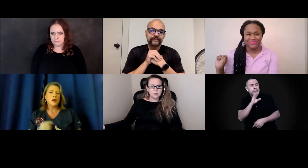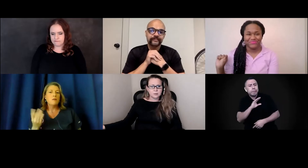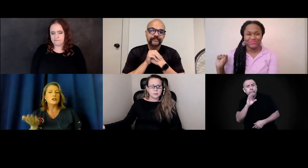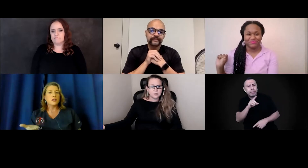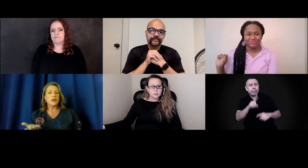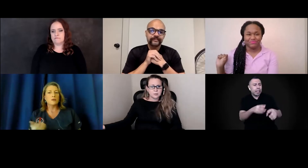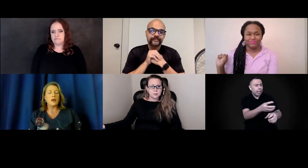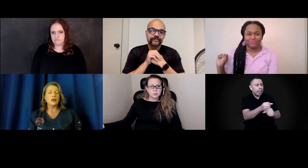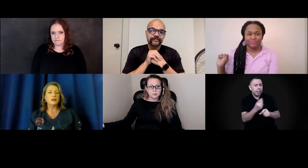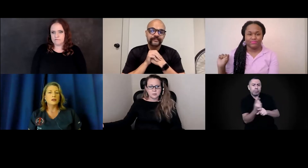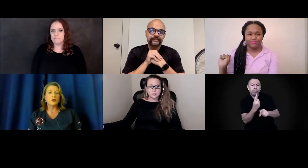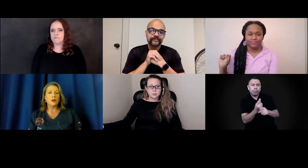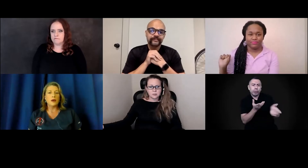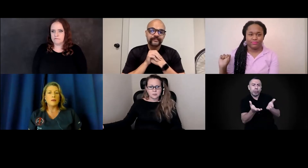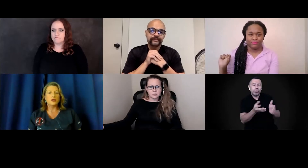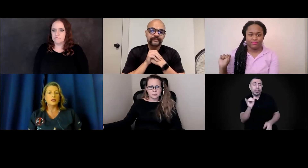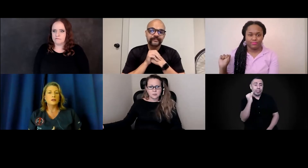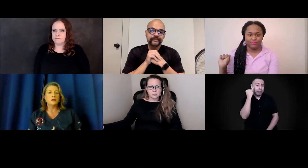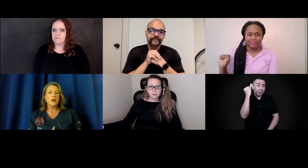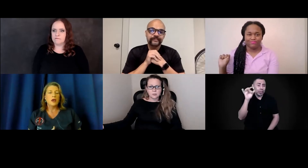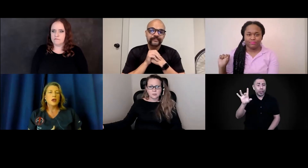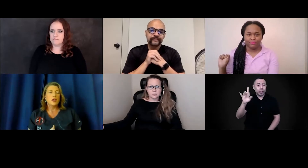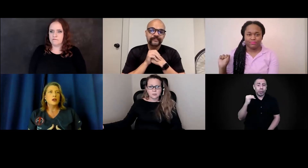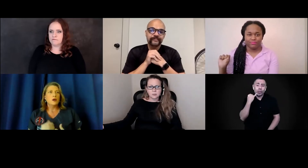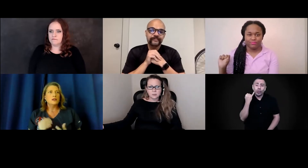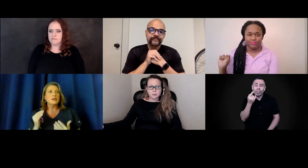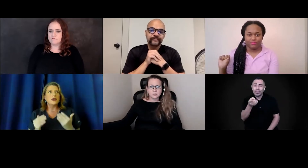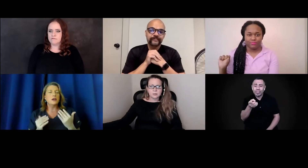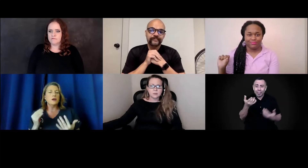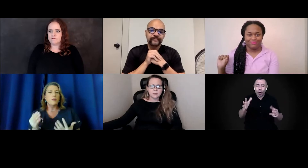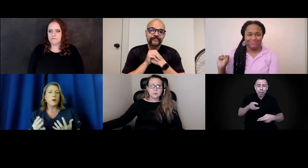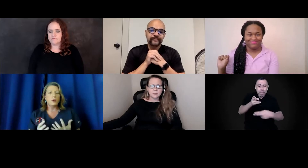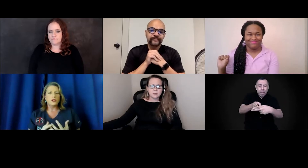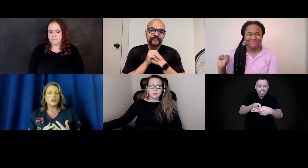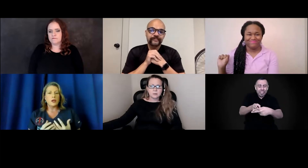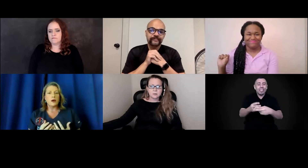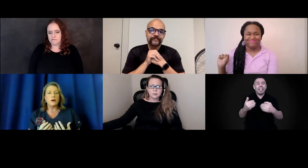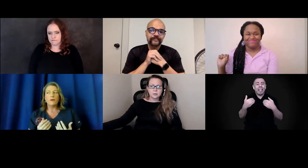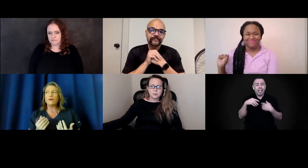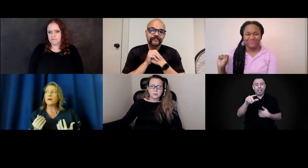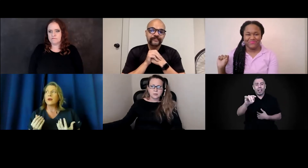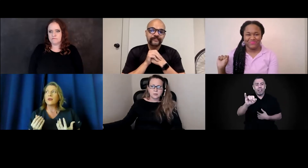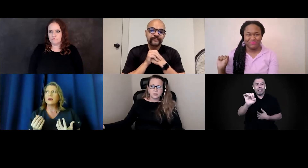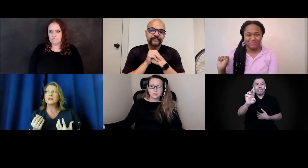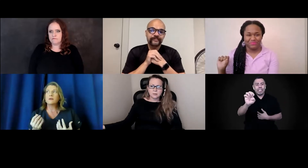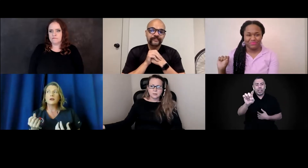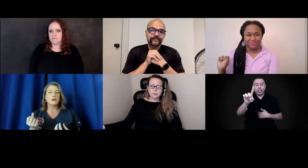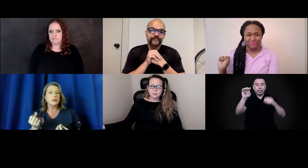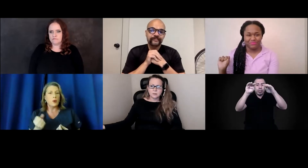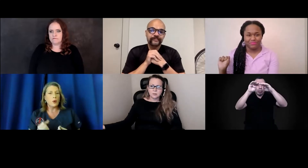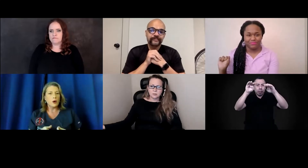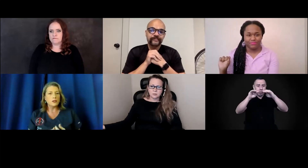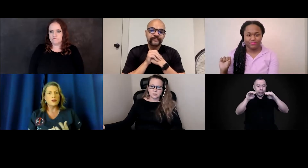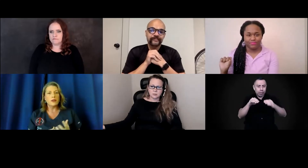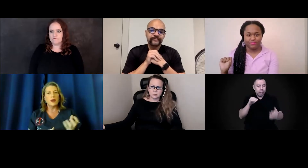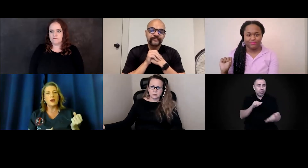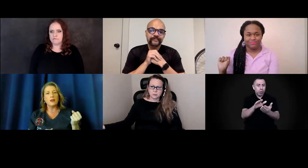Much like Jermaine and Julia mentioned, it's a tiered approach of the disability support,